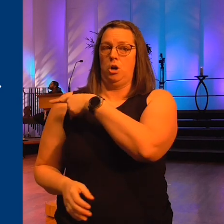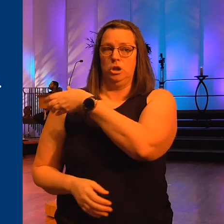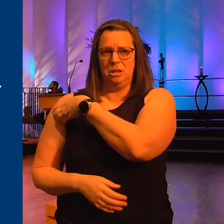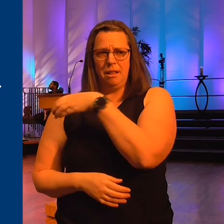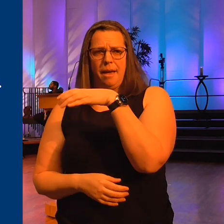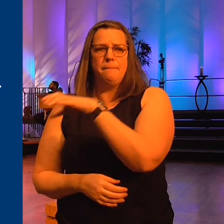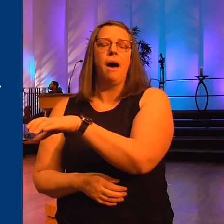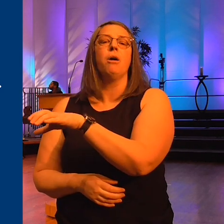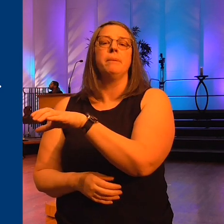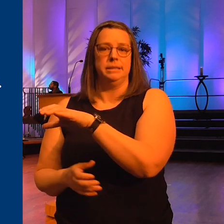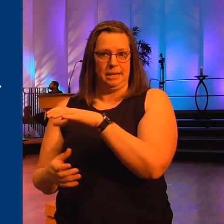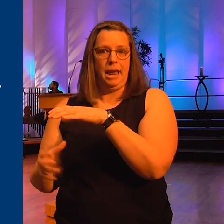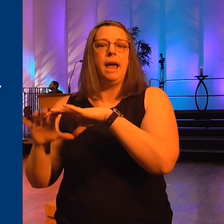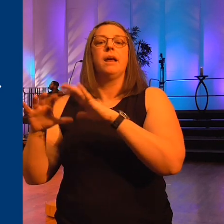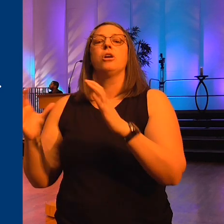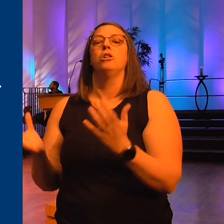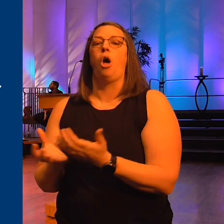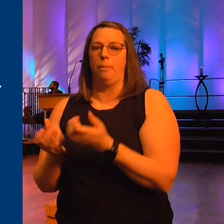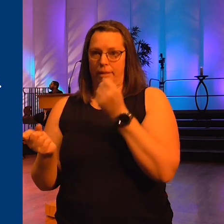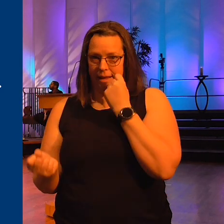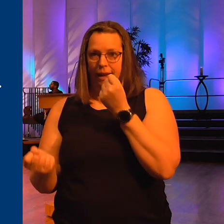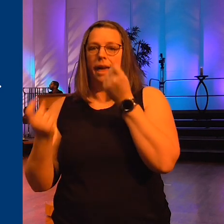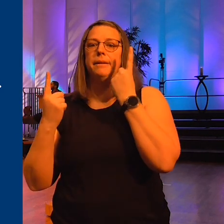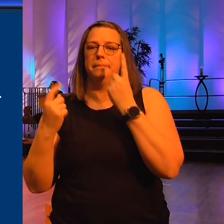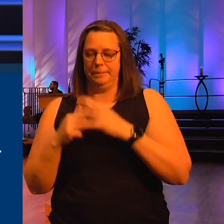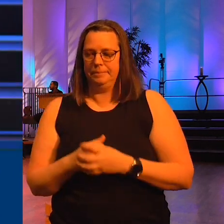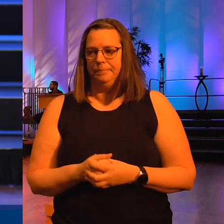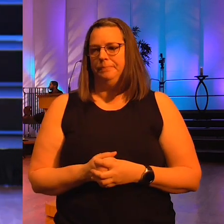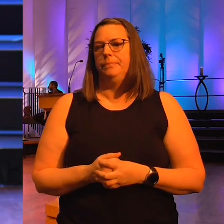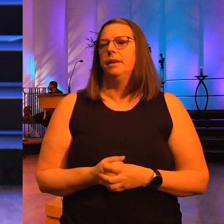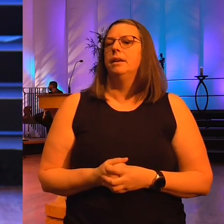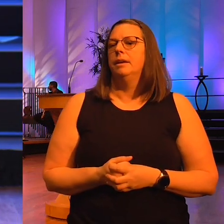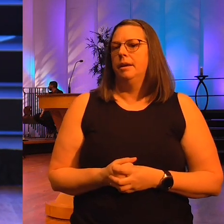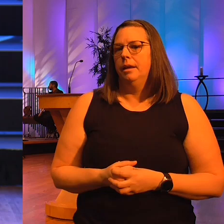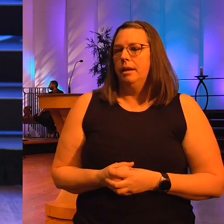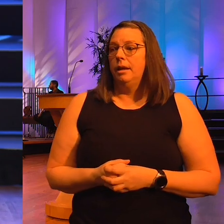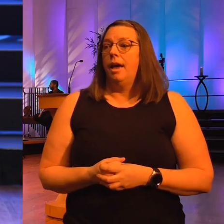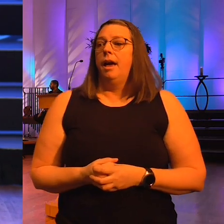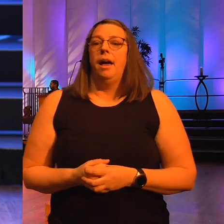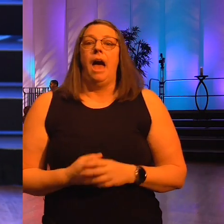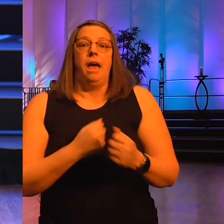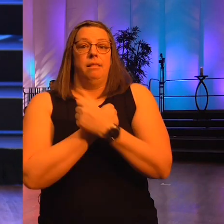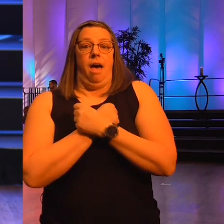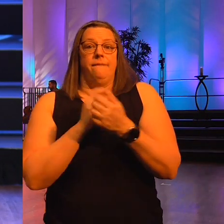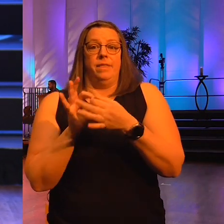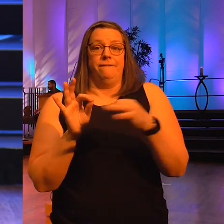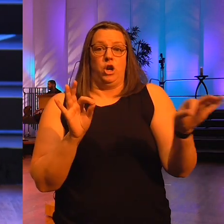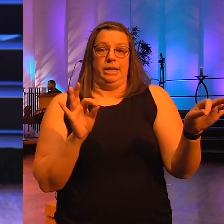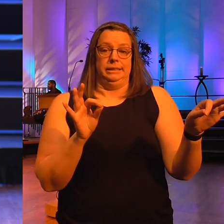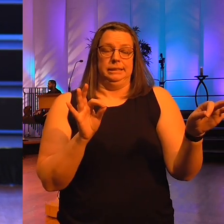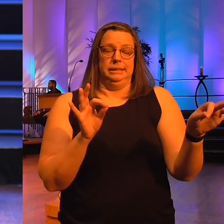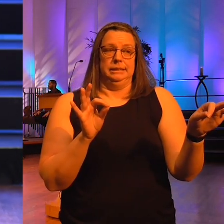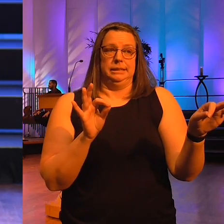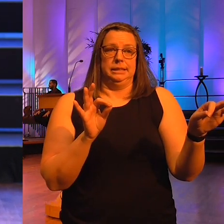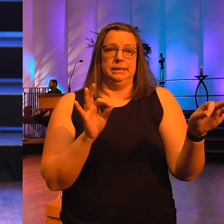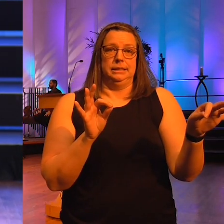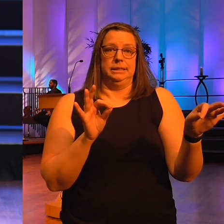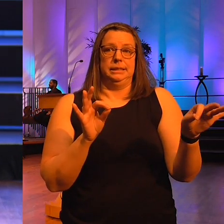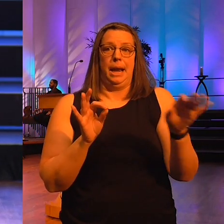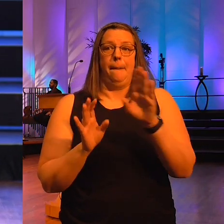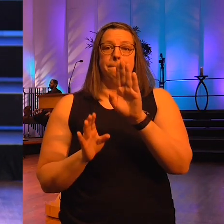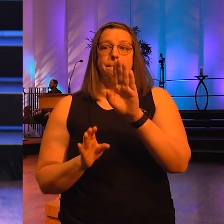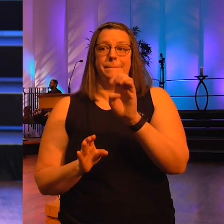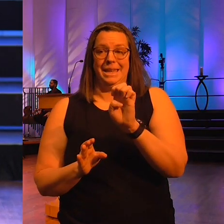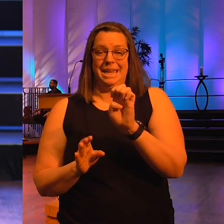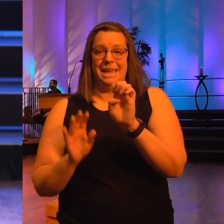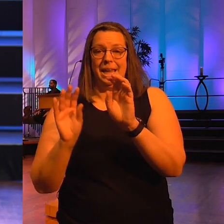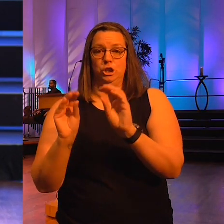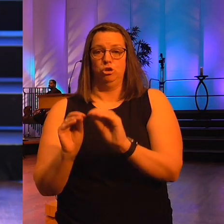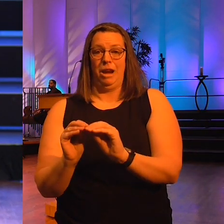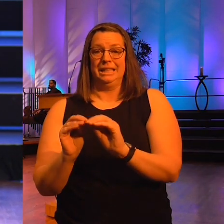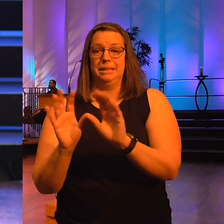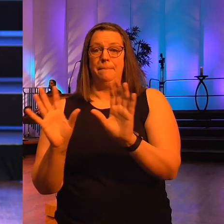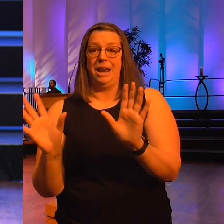empowerment and Global Enlightenment I love the phrase um be transparent to the Transcendent